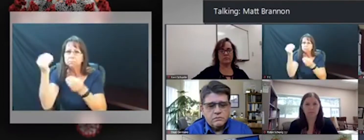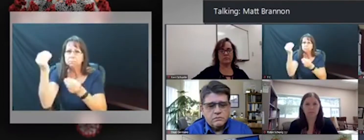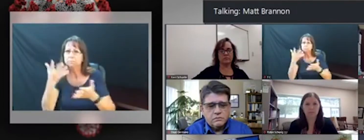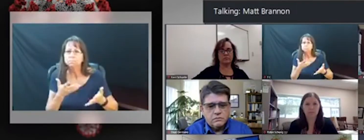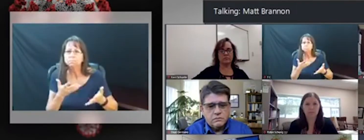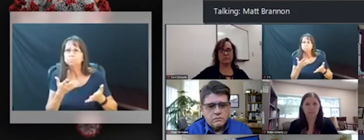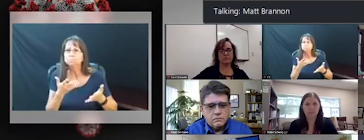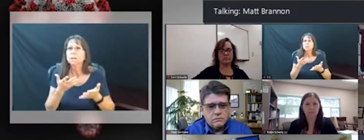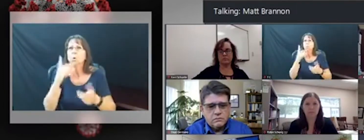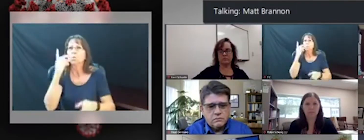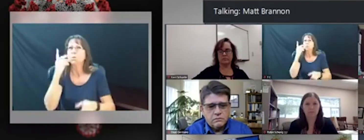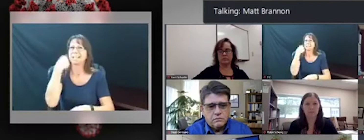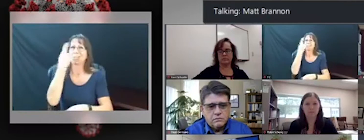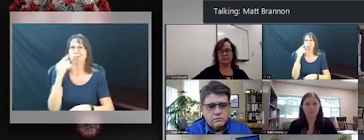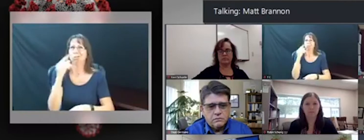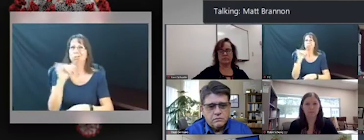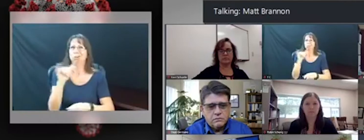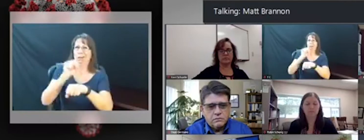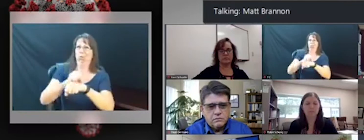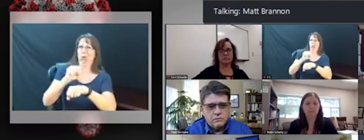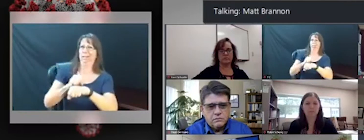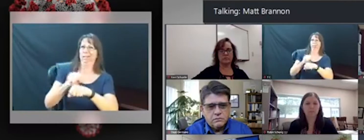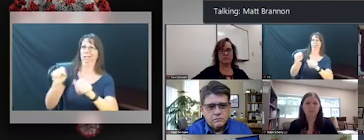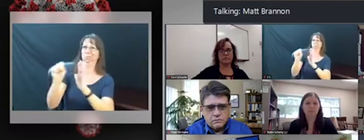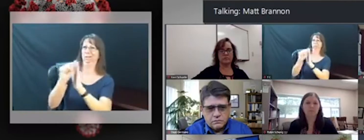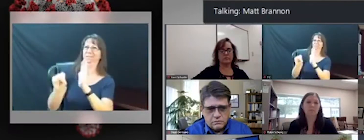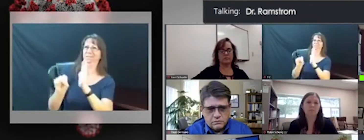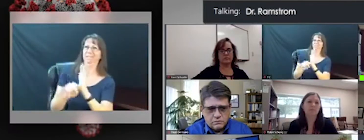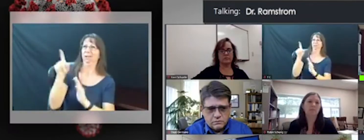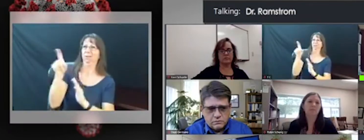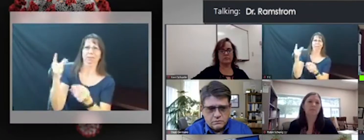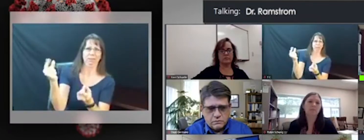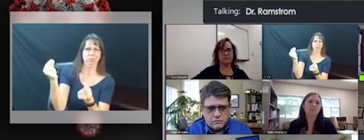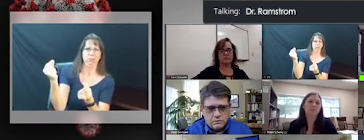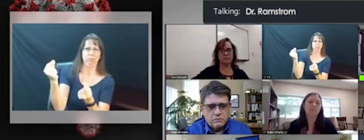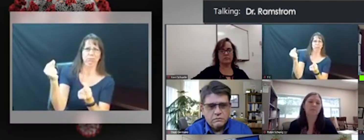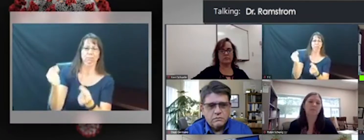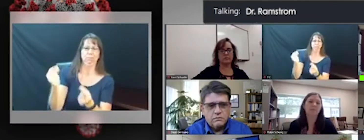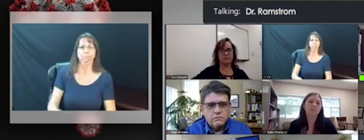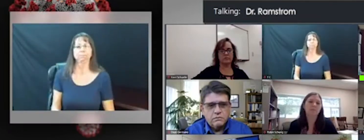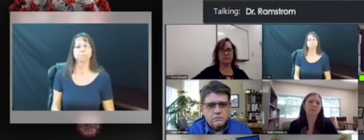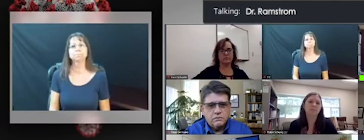just see that and don't know what it might mean? Sure. So, we're working with a couple different